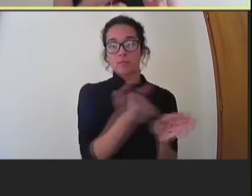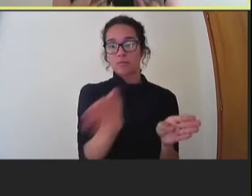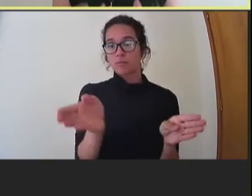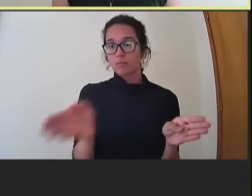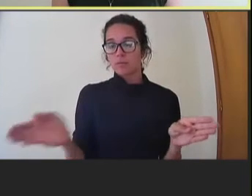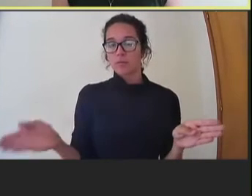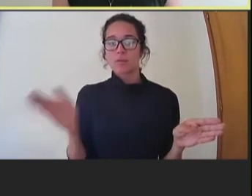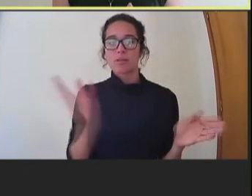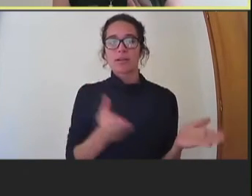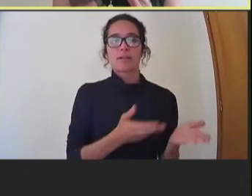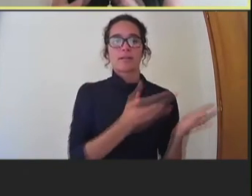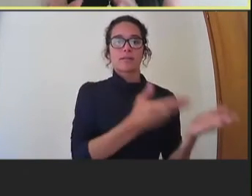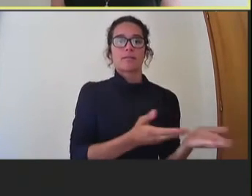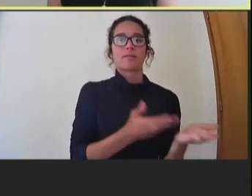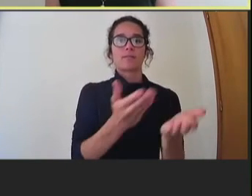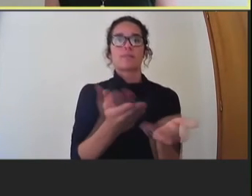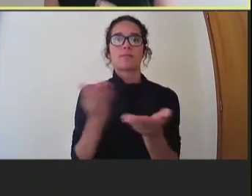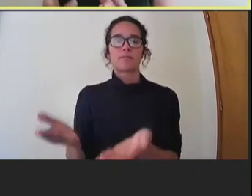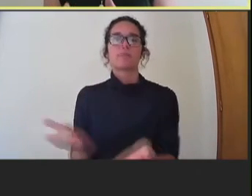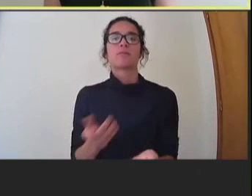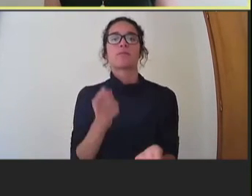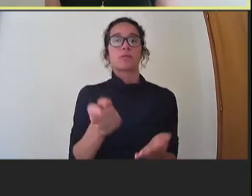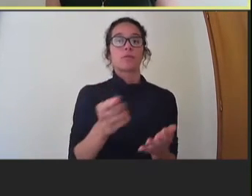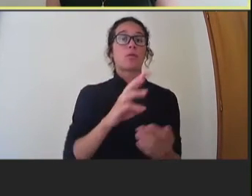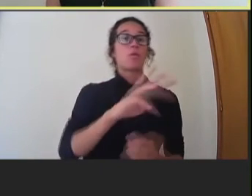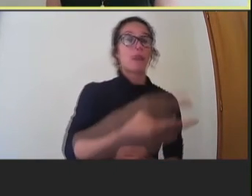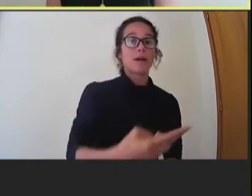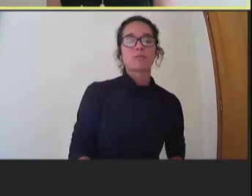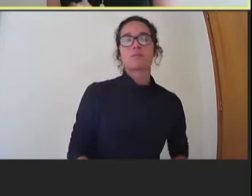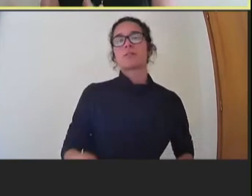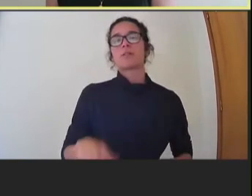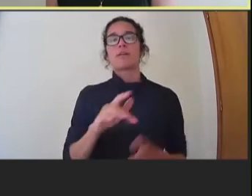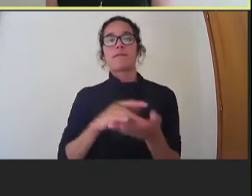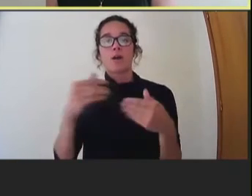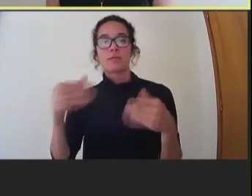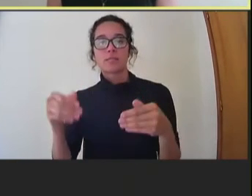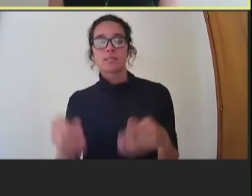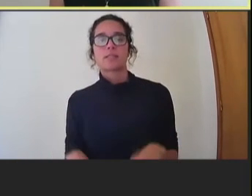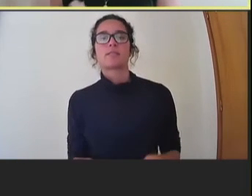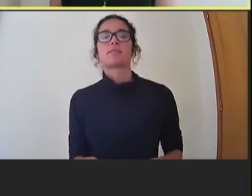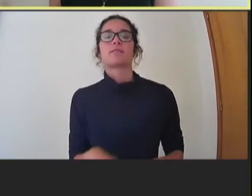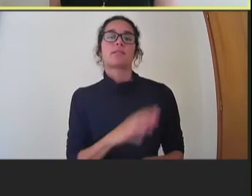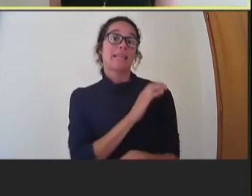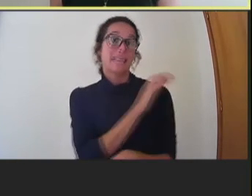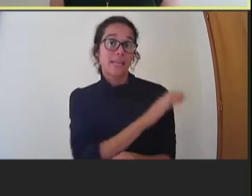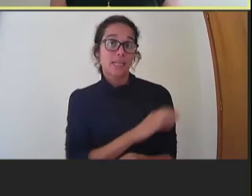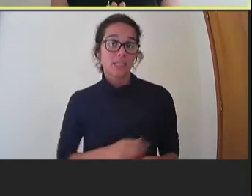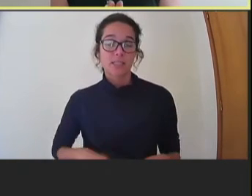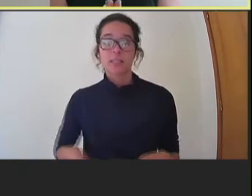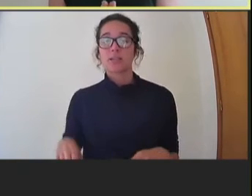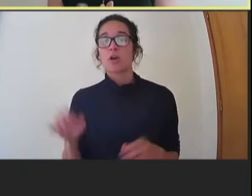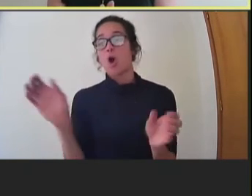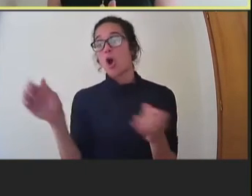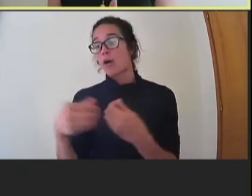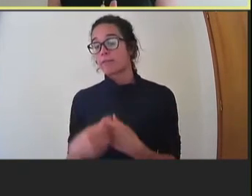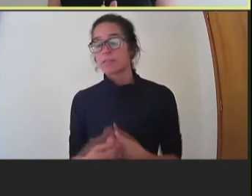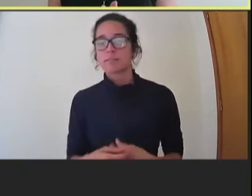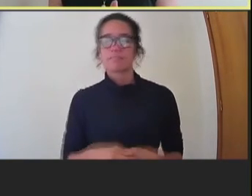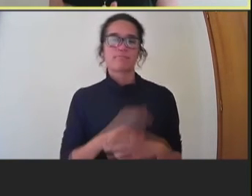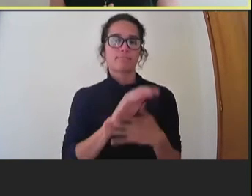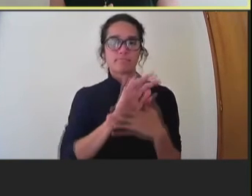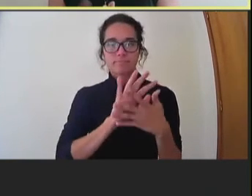warehousing into either pharmacies, physician clinics, offices, that whole supply chain and